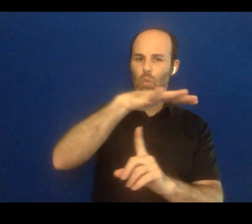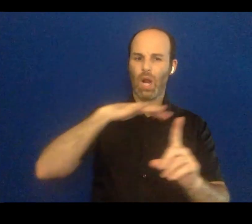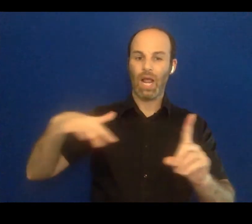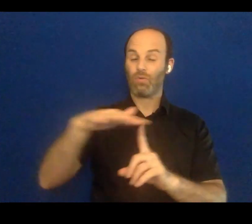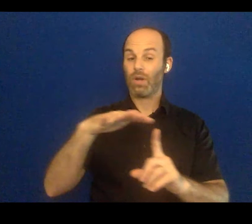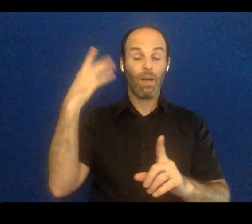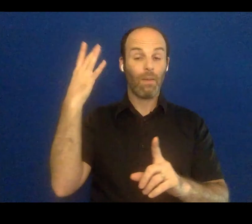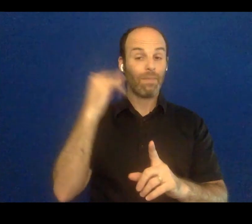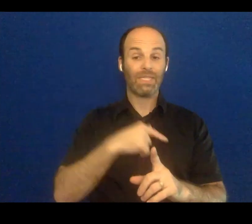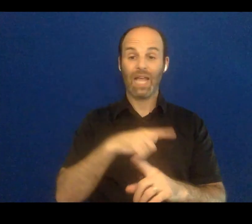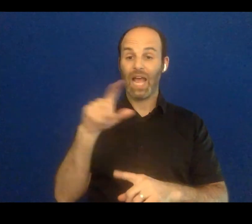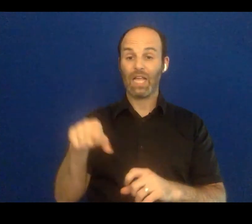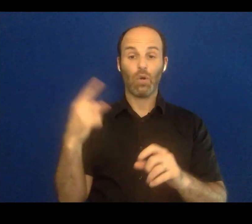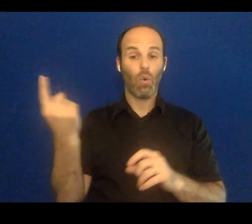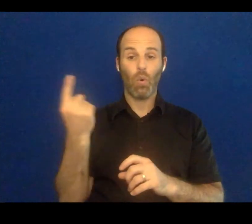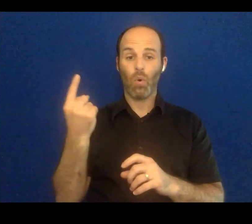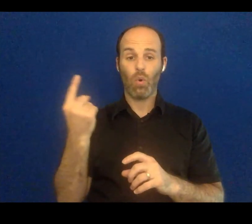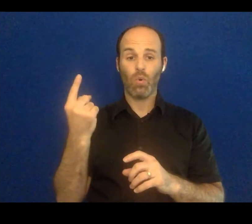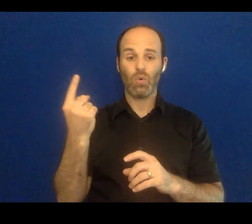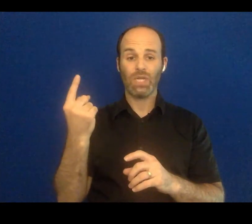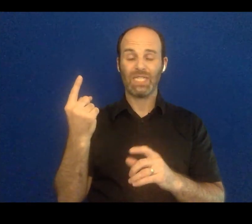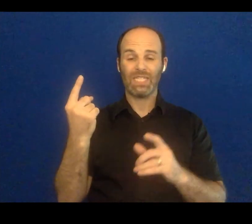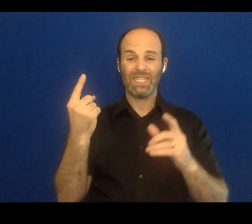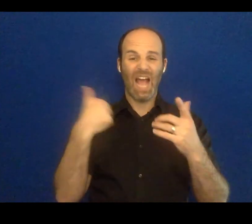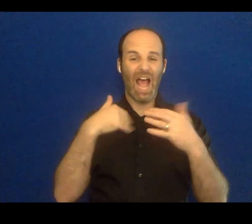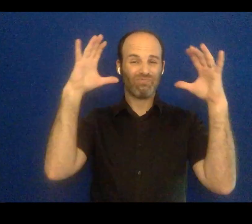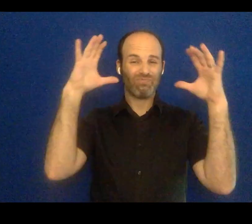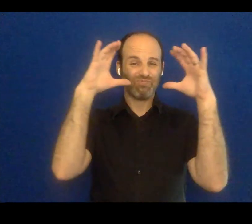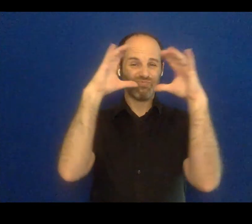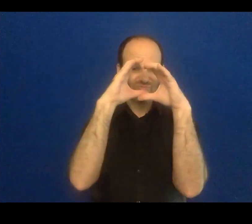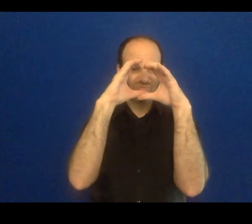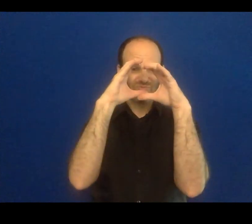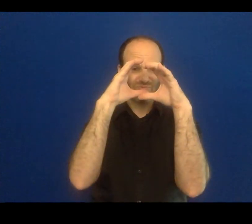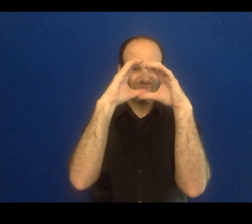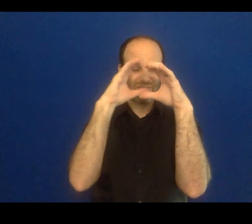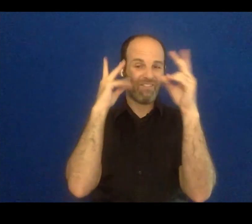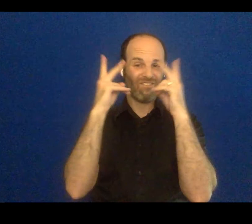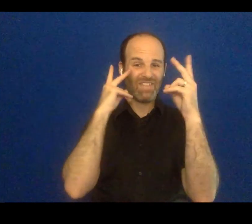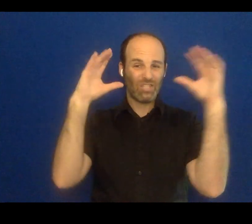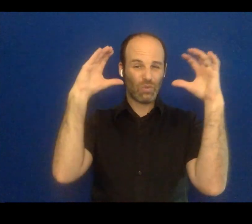BECAUSE I CAN ONLY LIKE I HAVE TUNNEL VISION AND WHAT I TELL